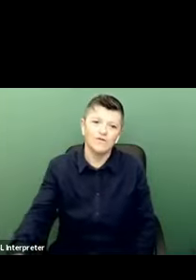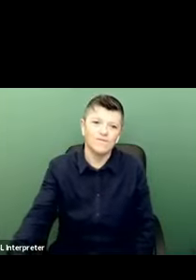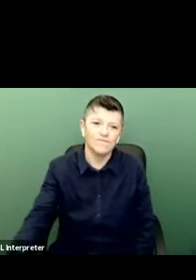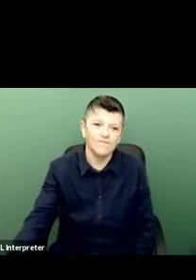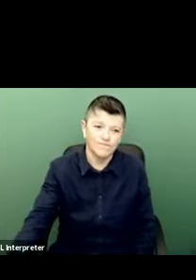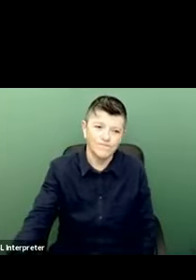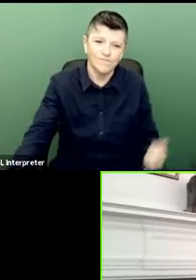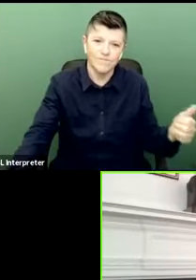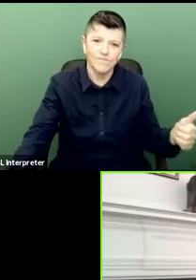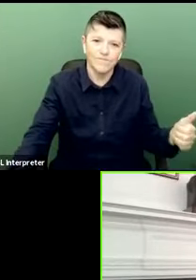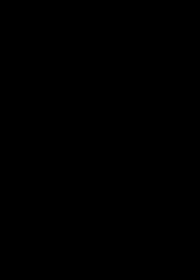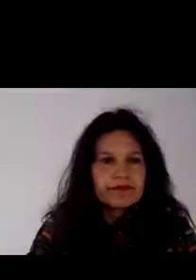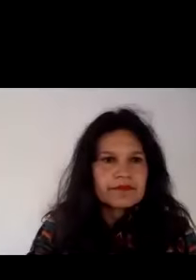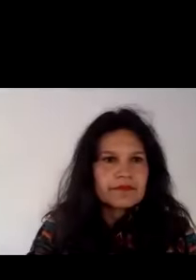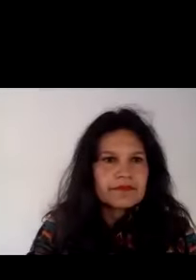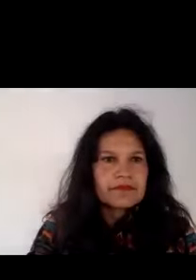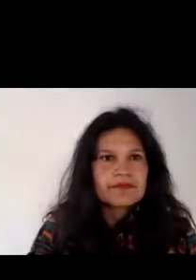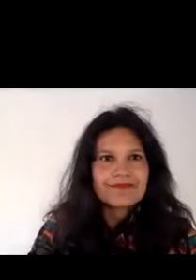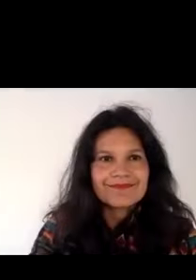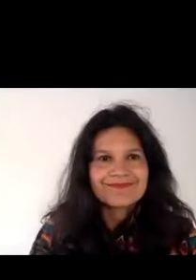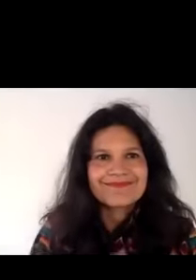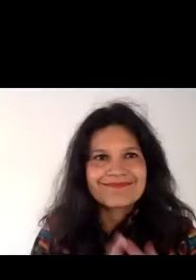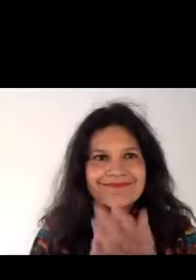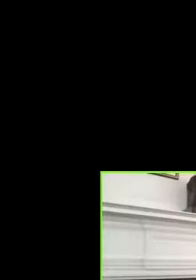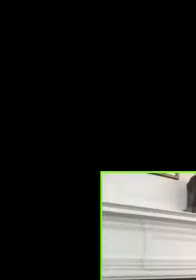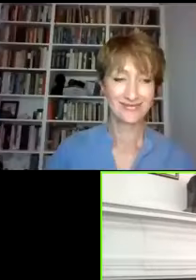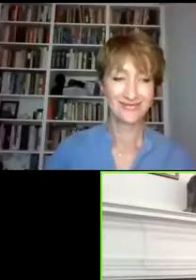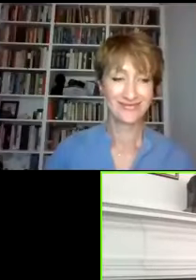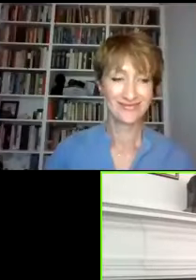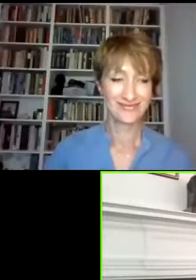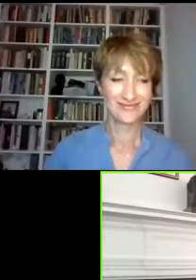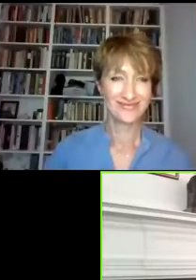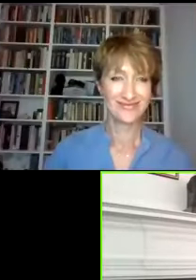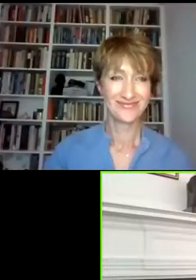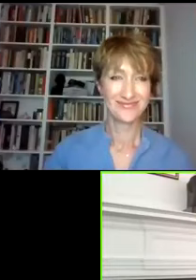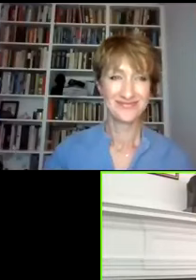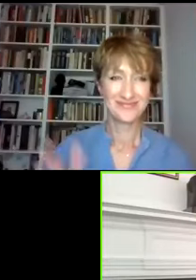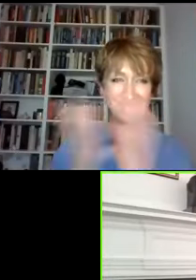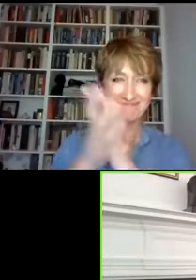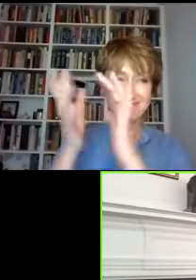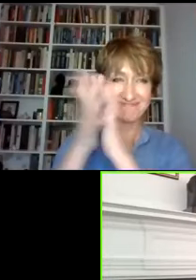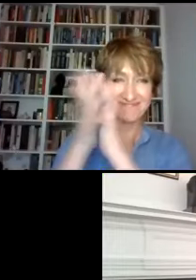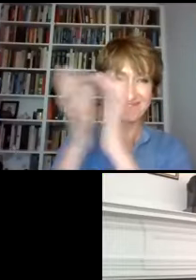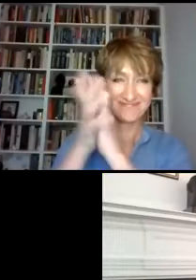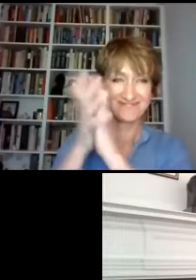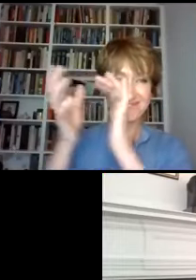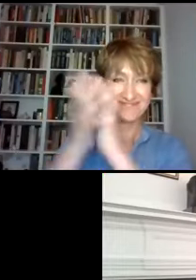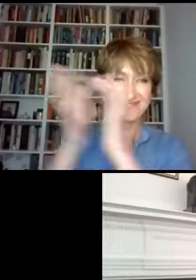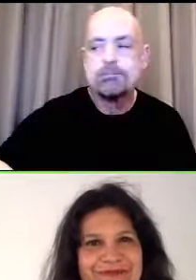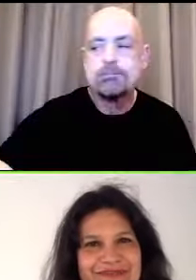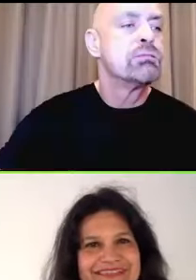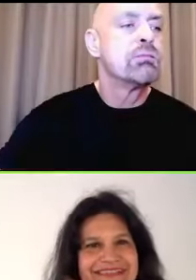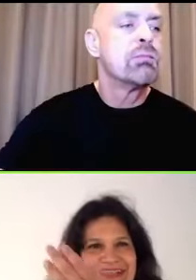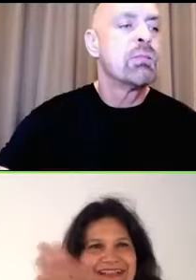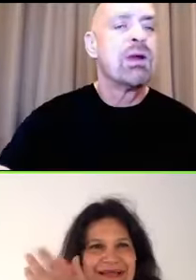understand. Any general responsibility that the ethical cause of human rights